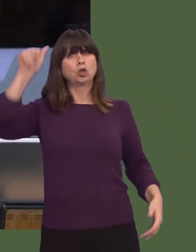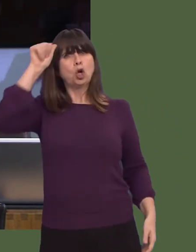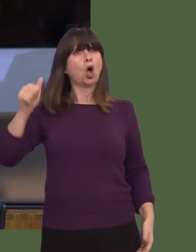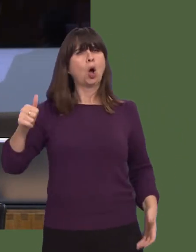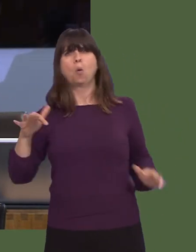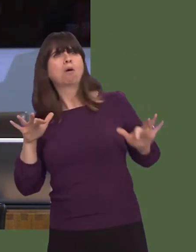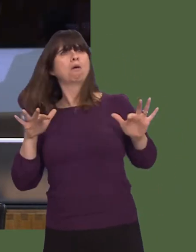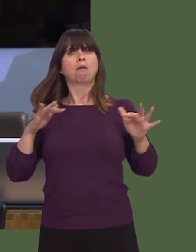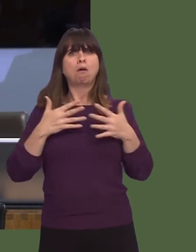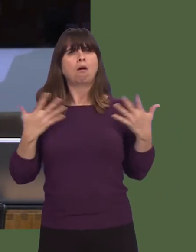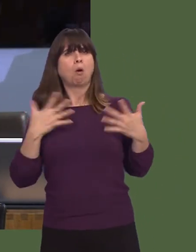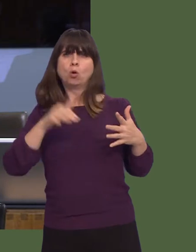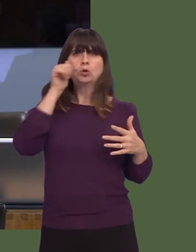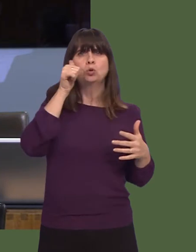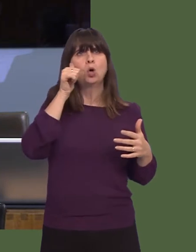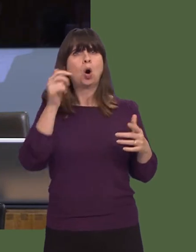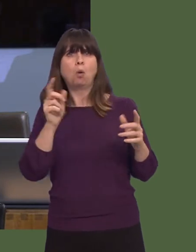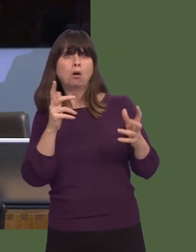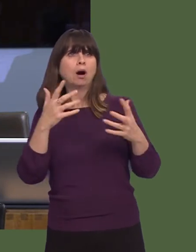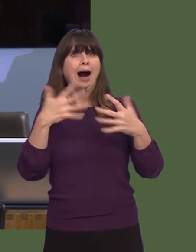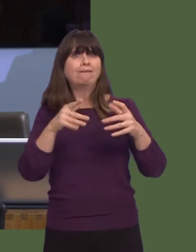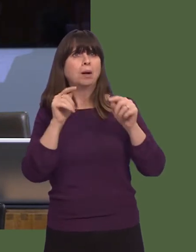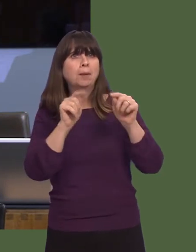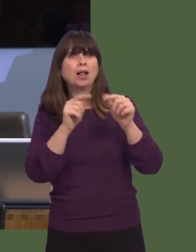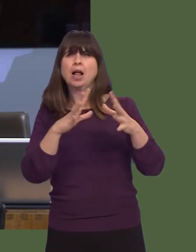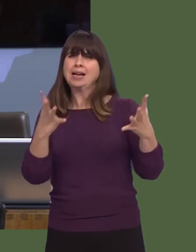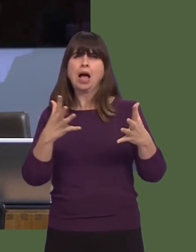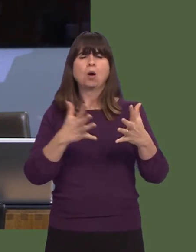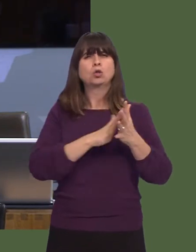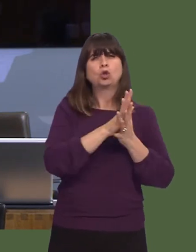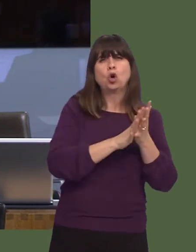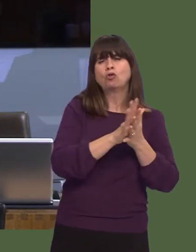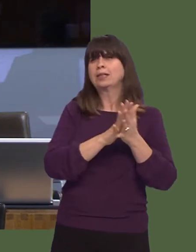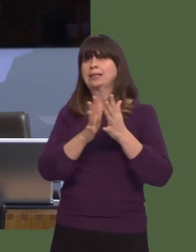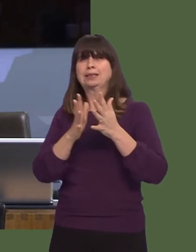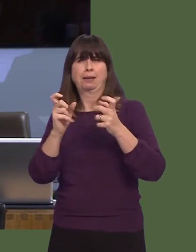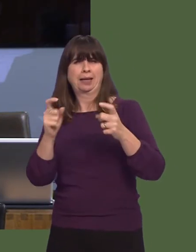this particular matter. There are conflicting stories and narratives running here. It is